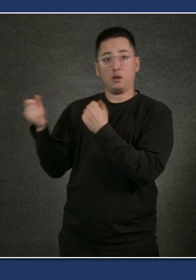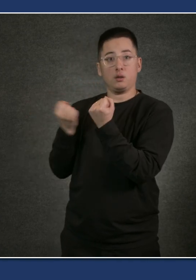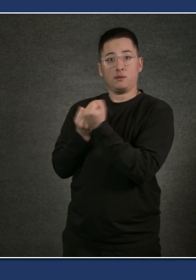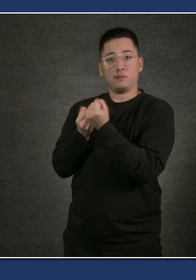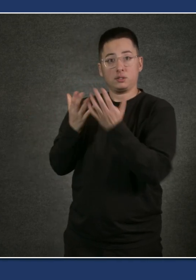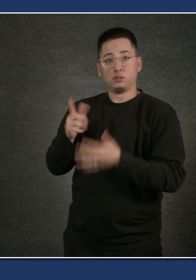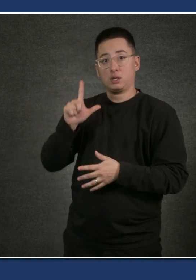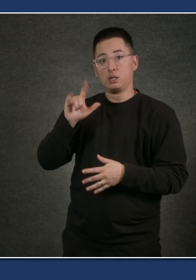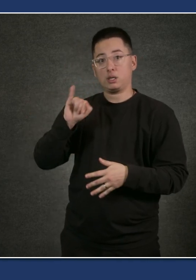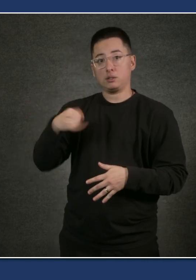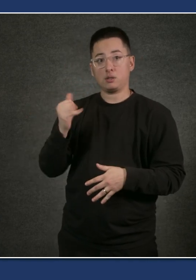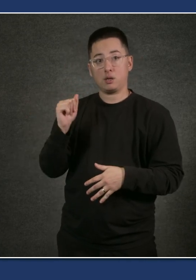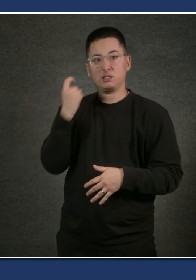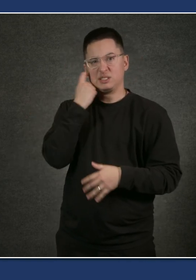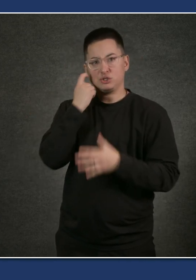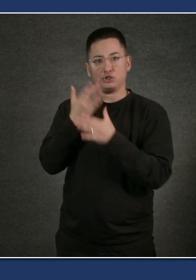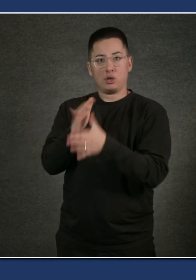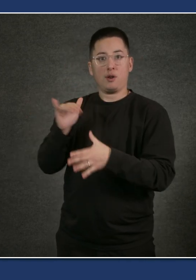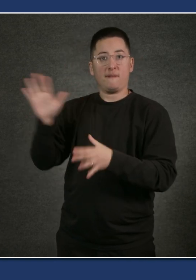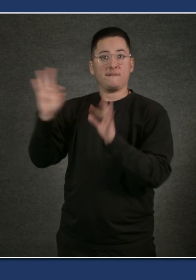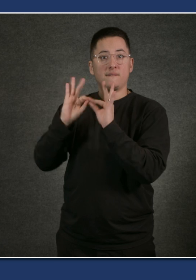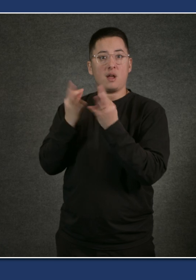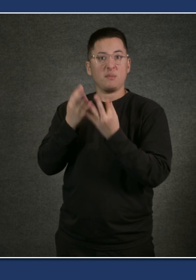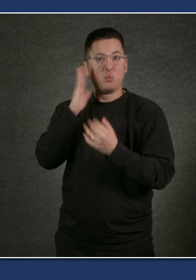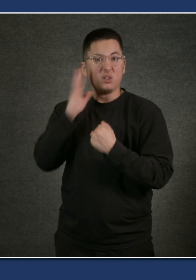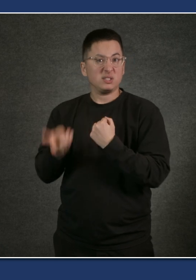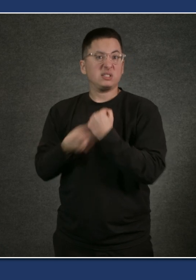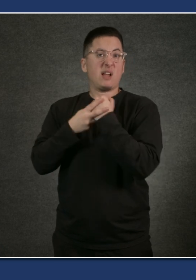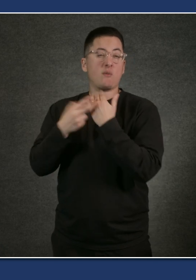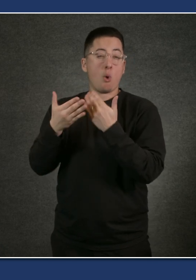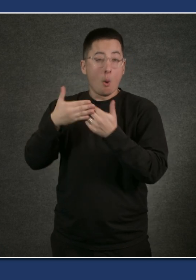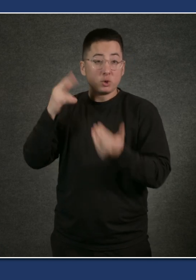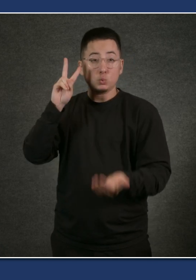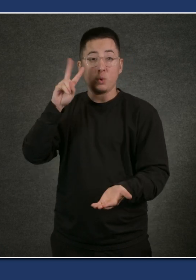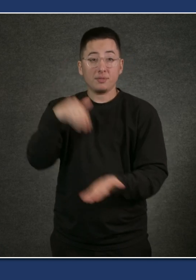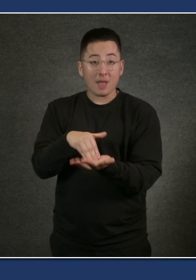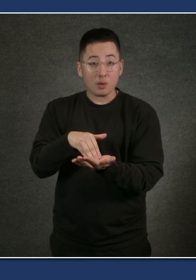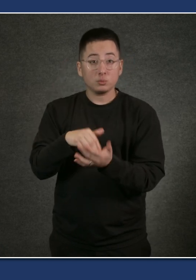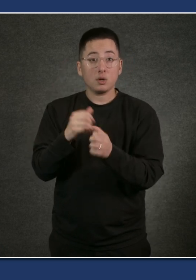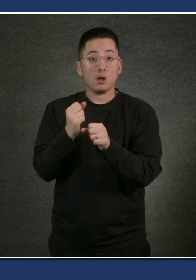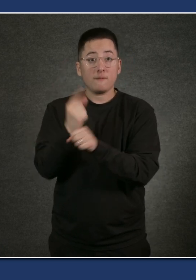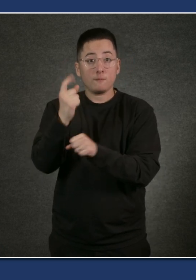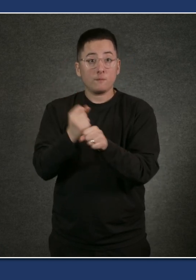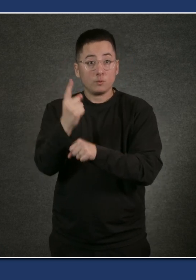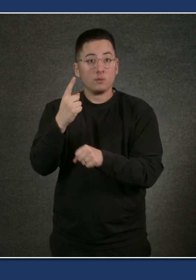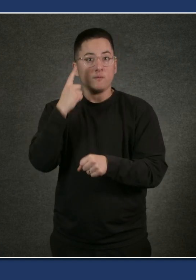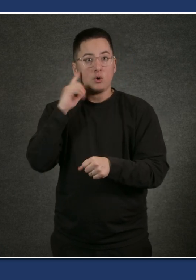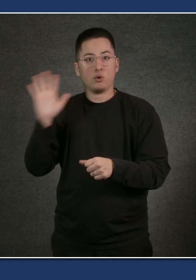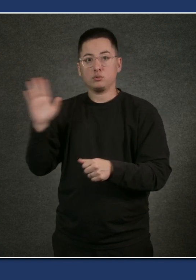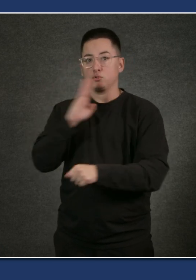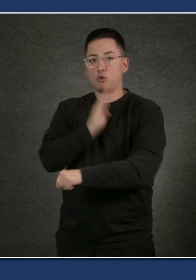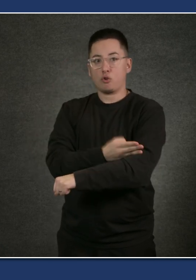$2,000 annually on her daughter's diabetes medications and supplies.